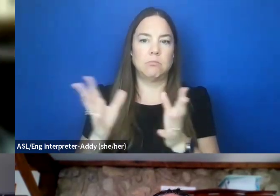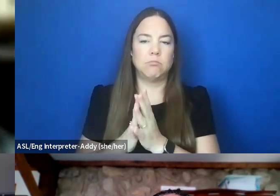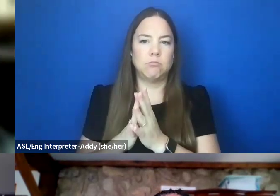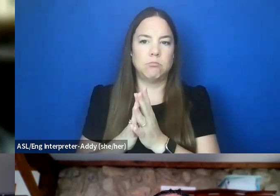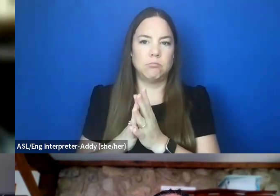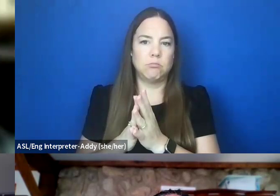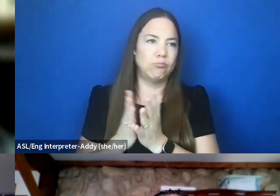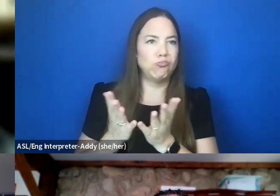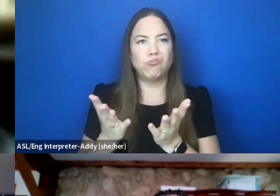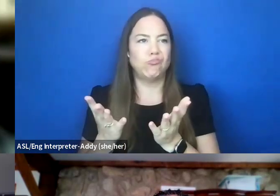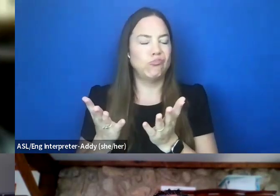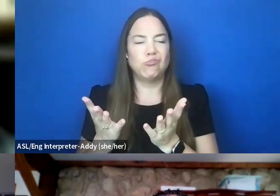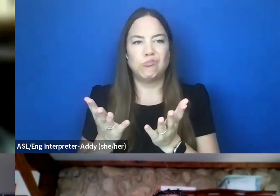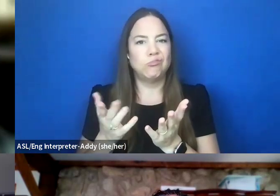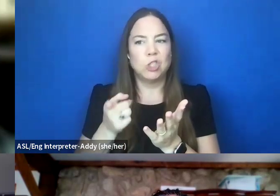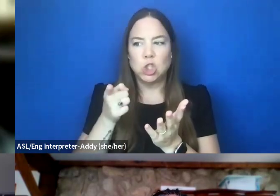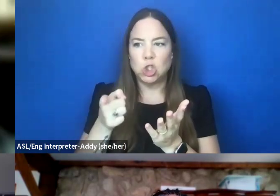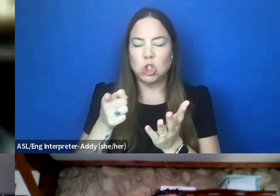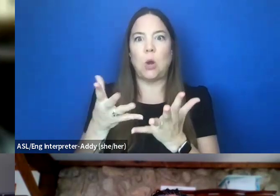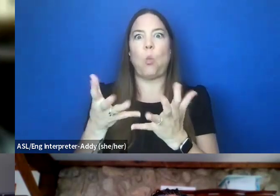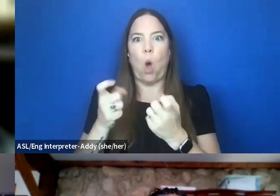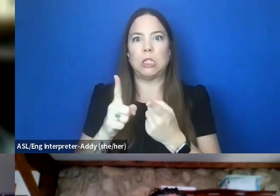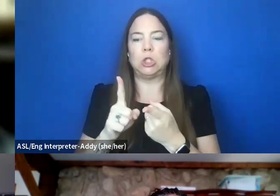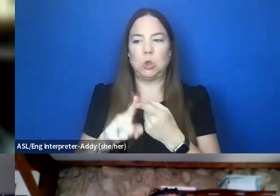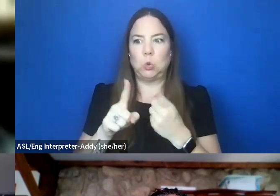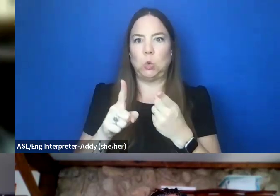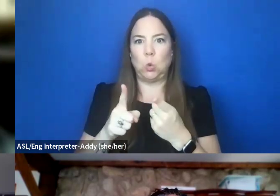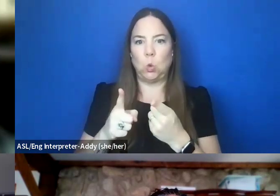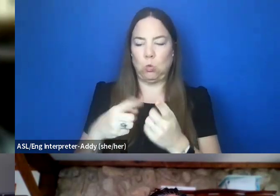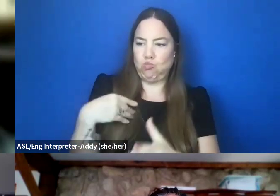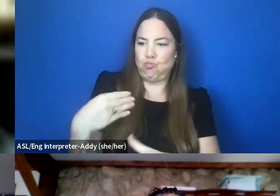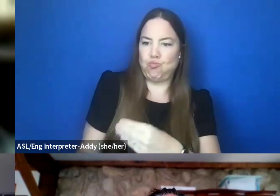Elissa w/ APRIL: in, you know. She wanted to pass the torch to youth. So